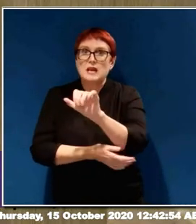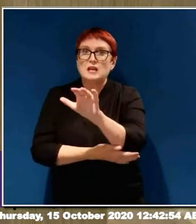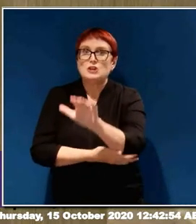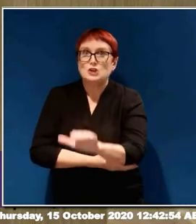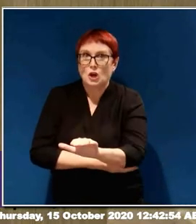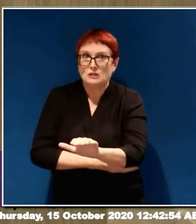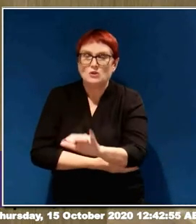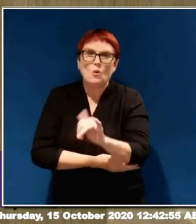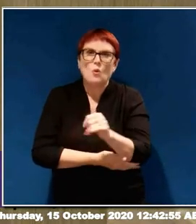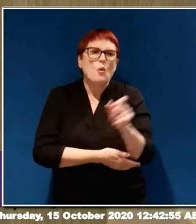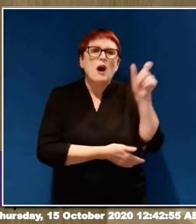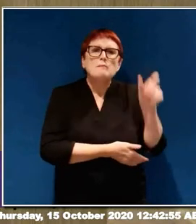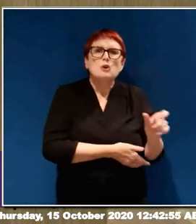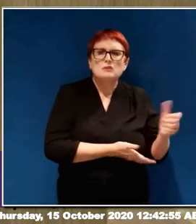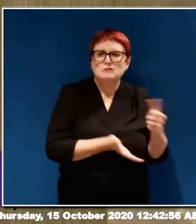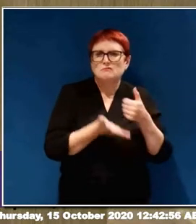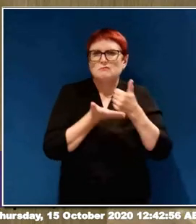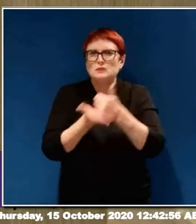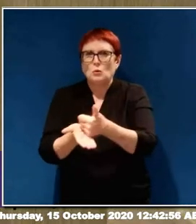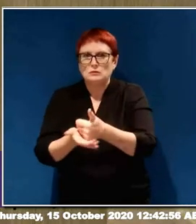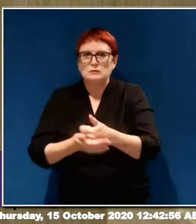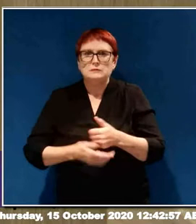That's often the understanding, yes. OK.